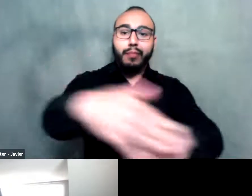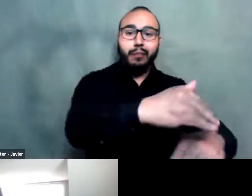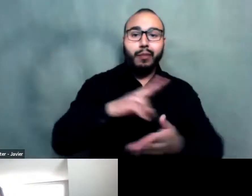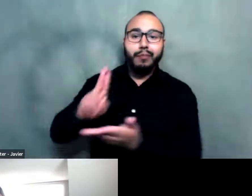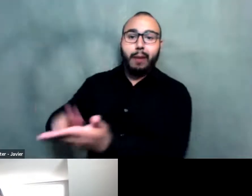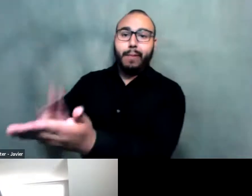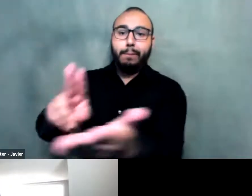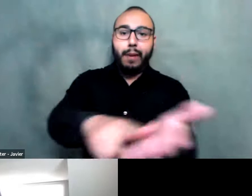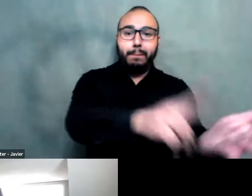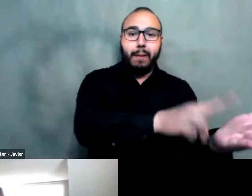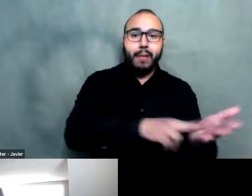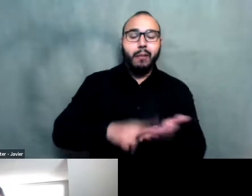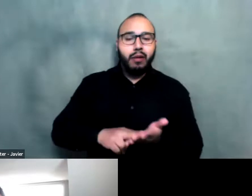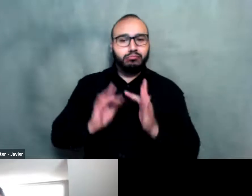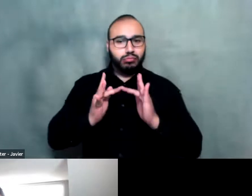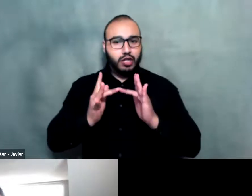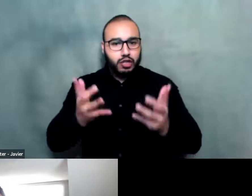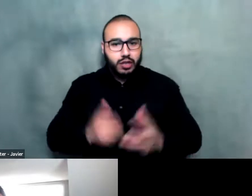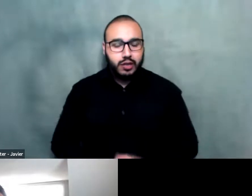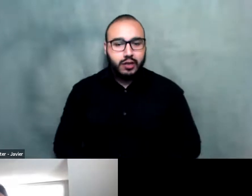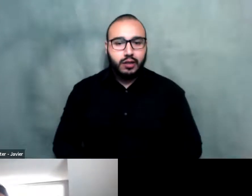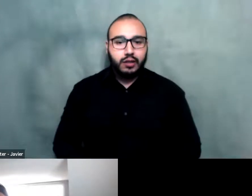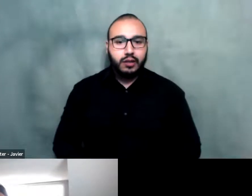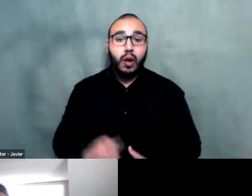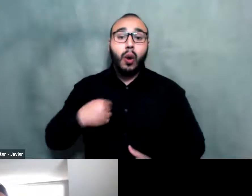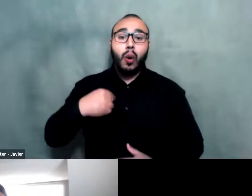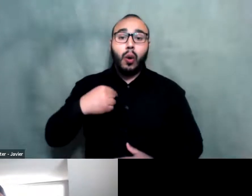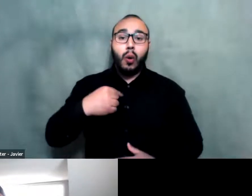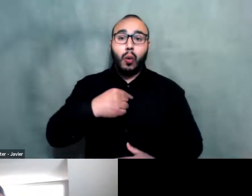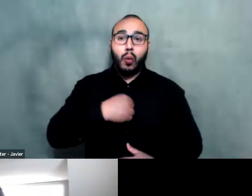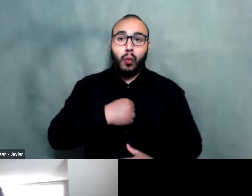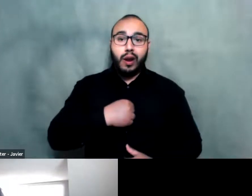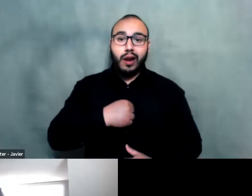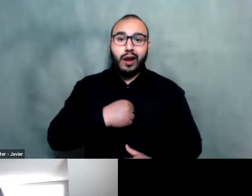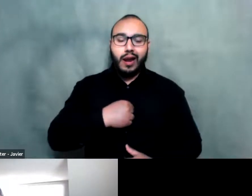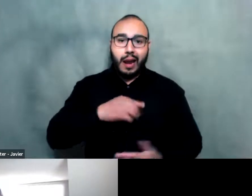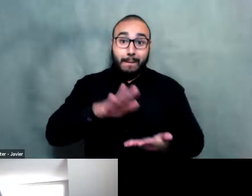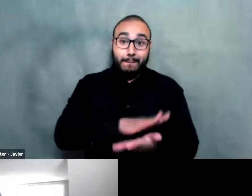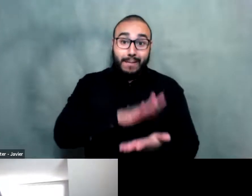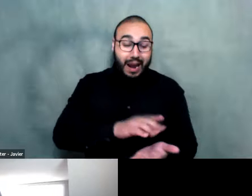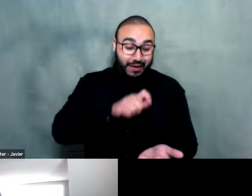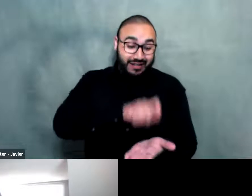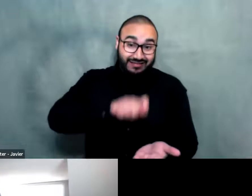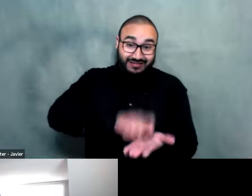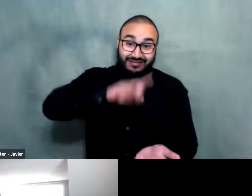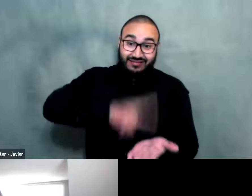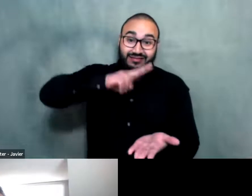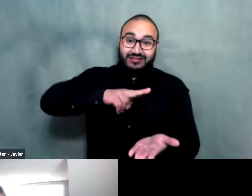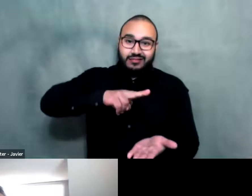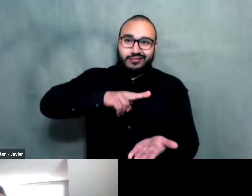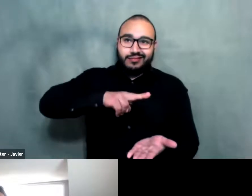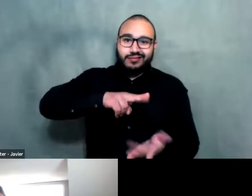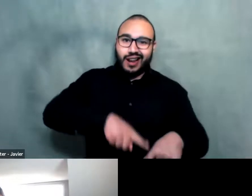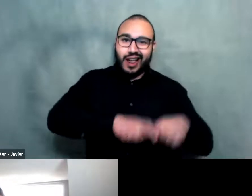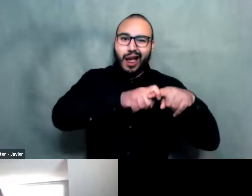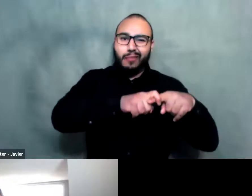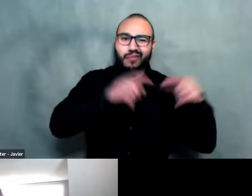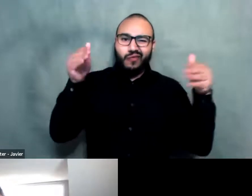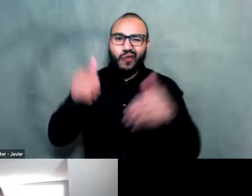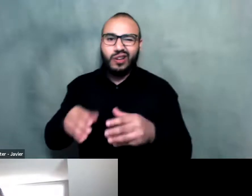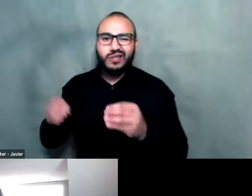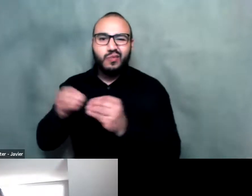right? We are moving away from paper-based and manual process to a more digital approach